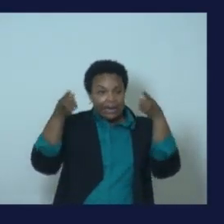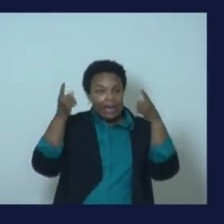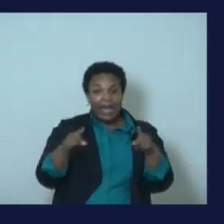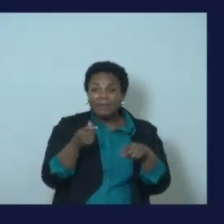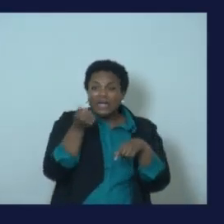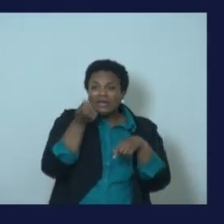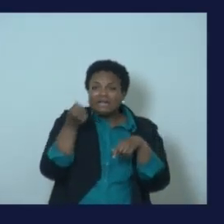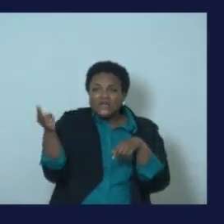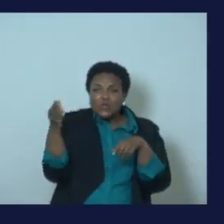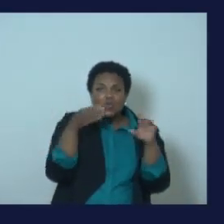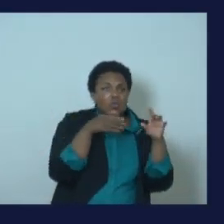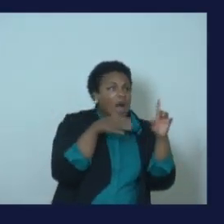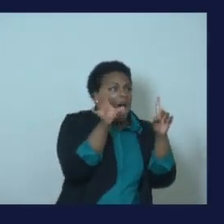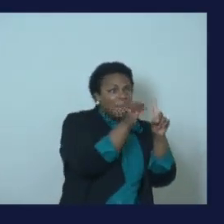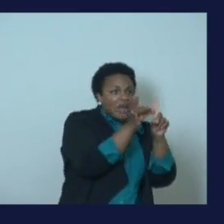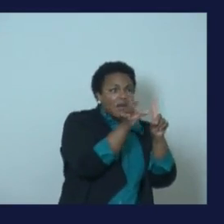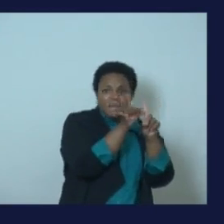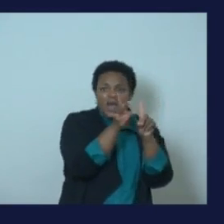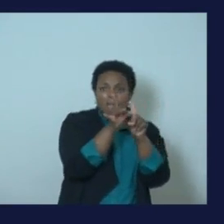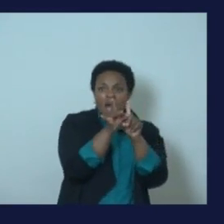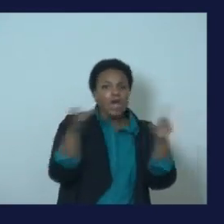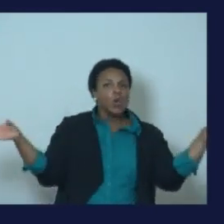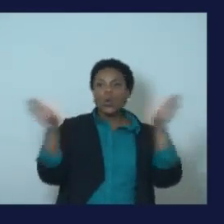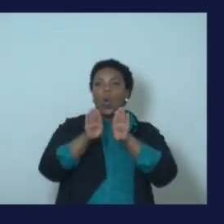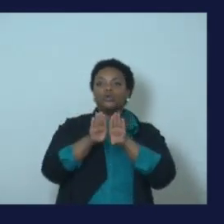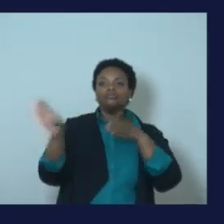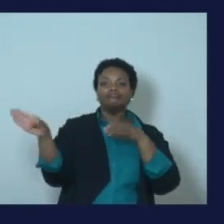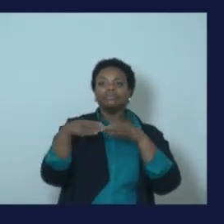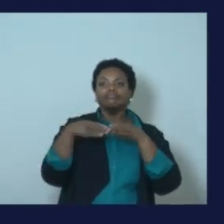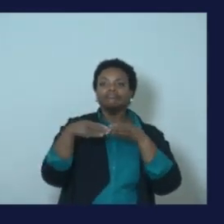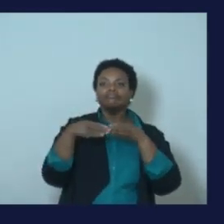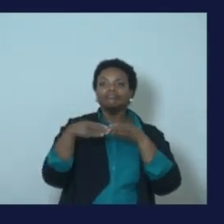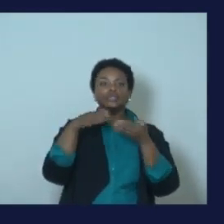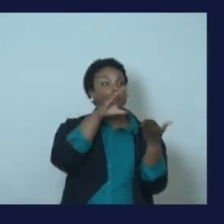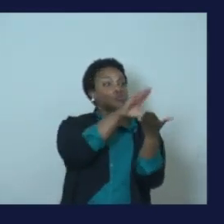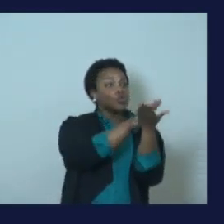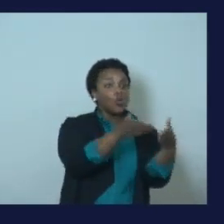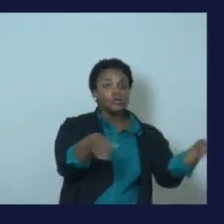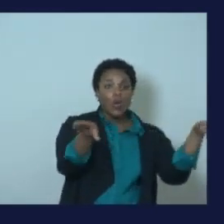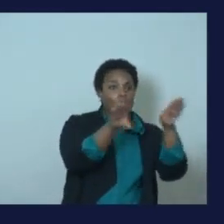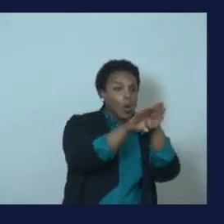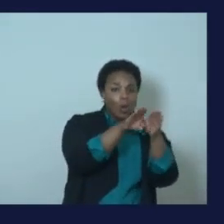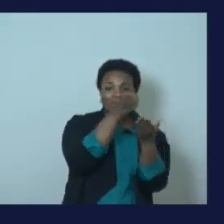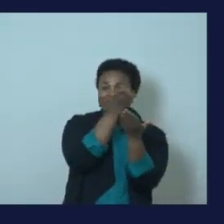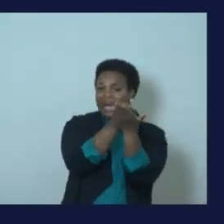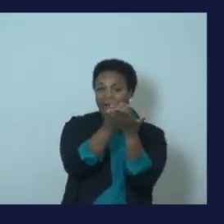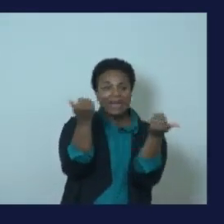WE HAVE A COUPLE OF CASES WE MADE DECISIONS TO BEGIN TO SHUT DOWN.